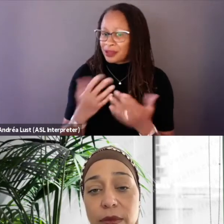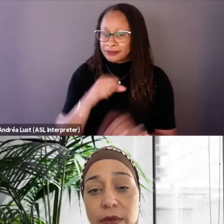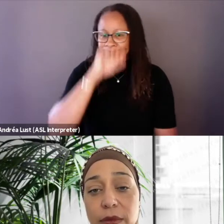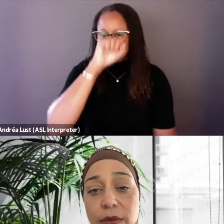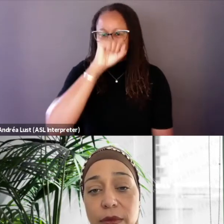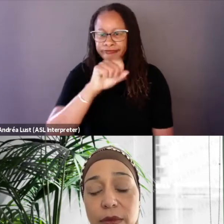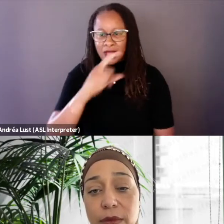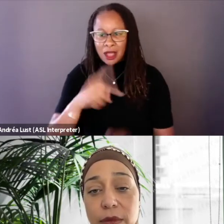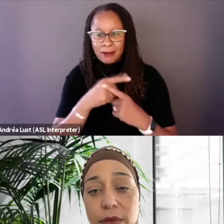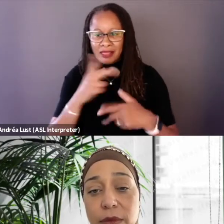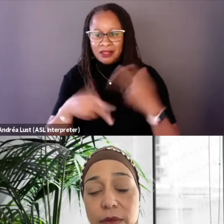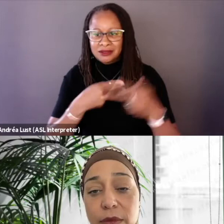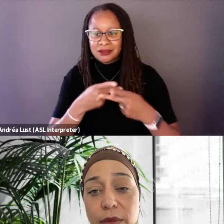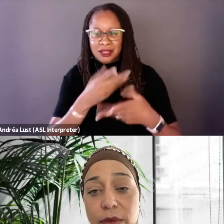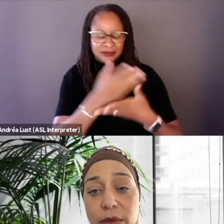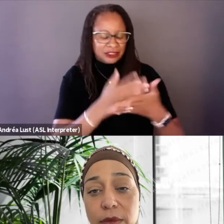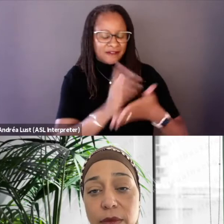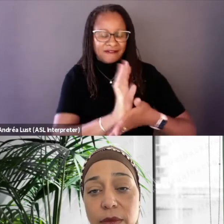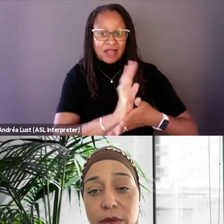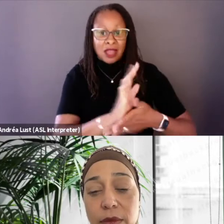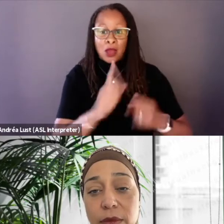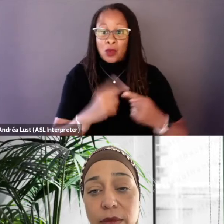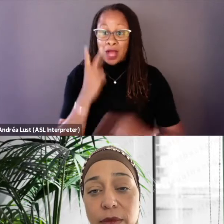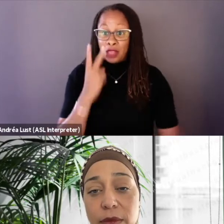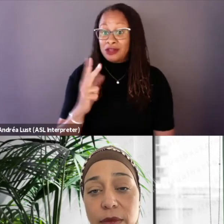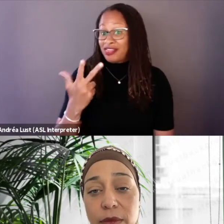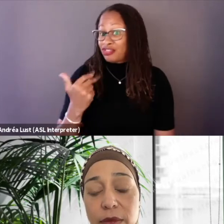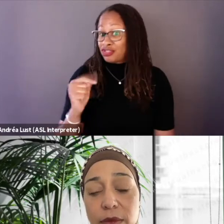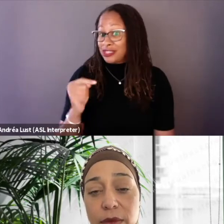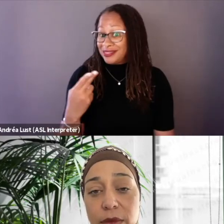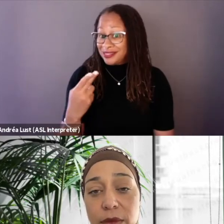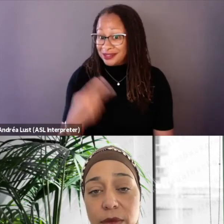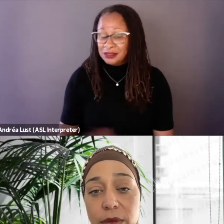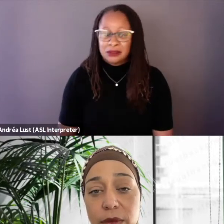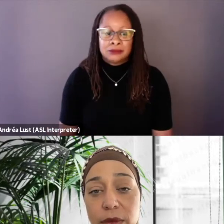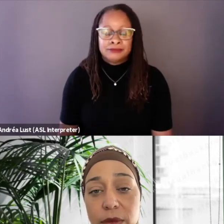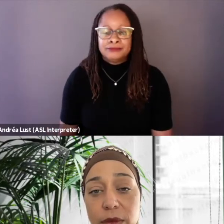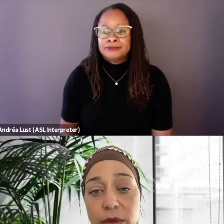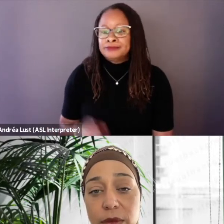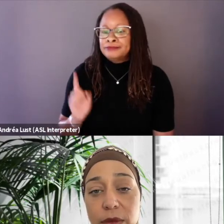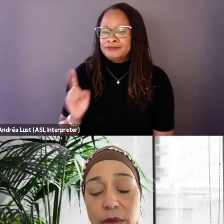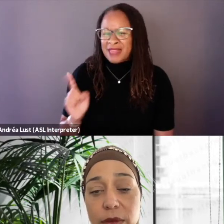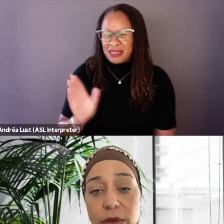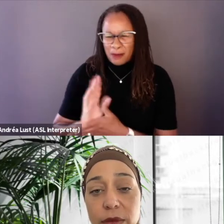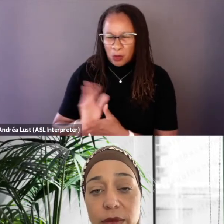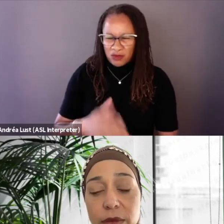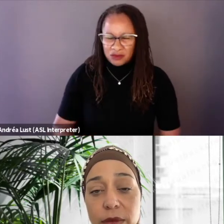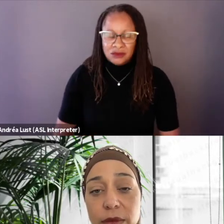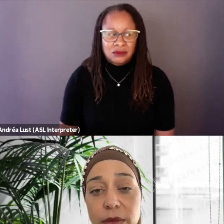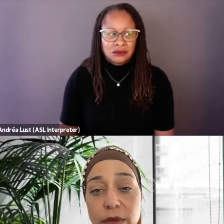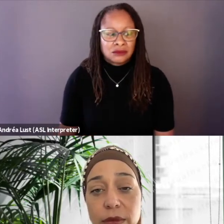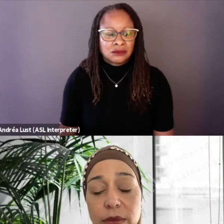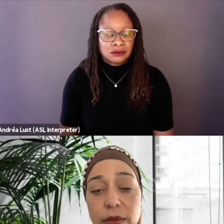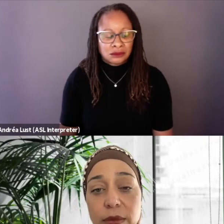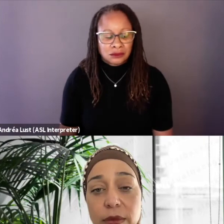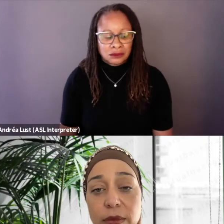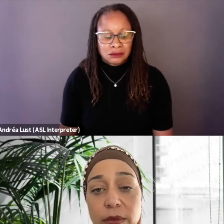and films, you know, when I looked 13th, it sort of, it showed how the struggle over that amendment,